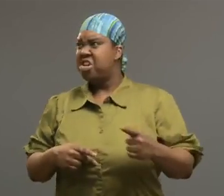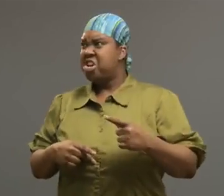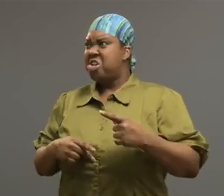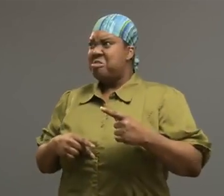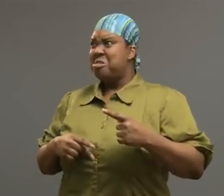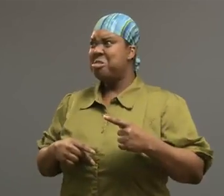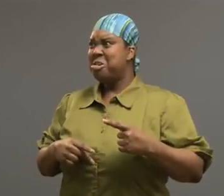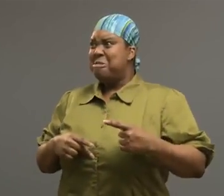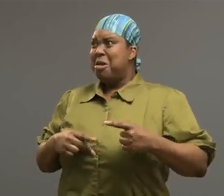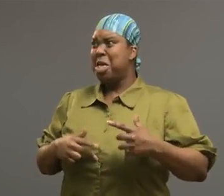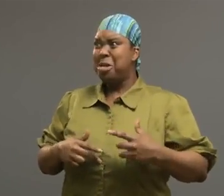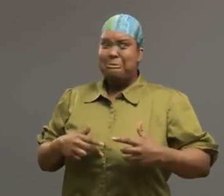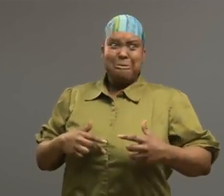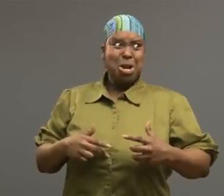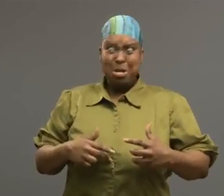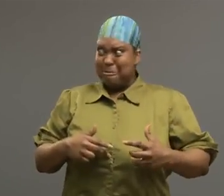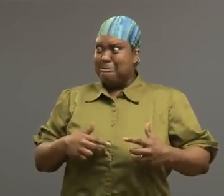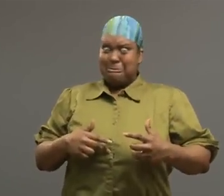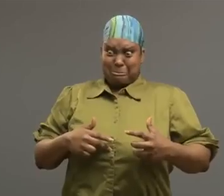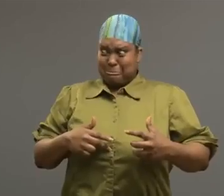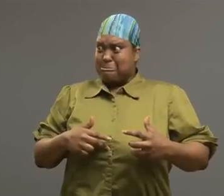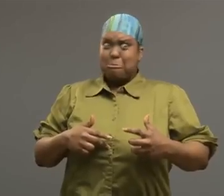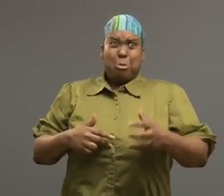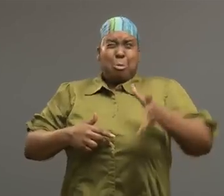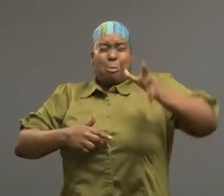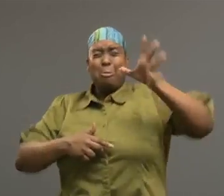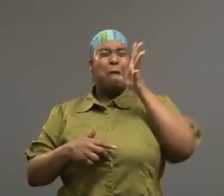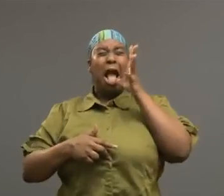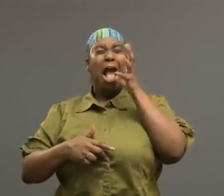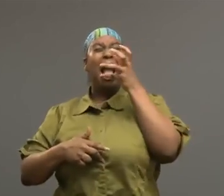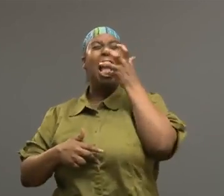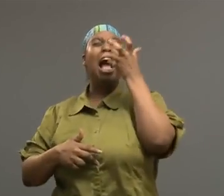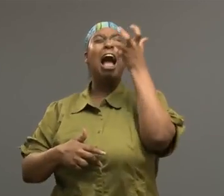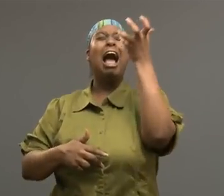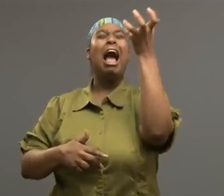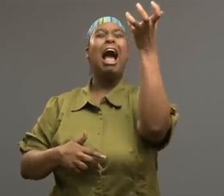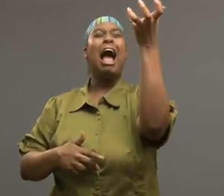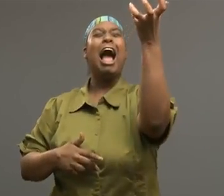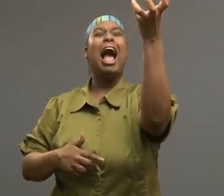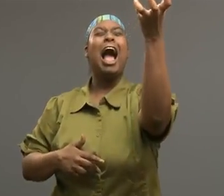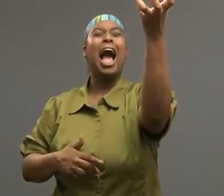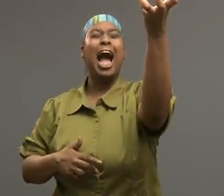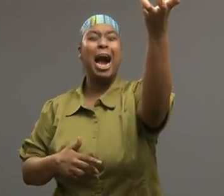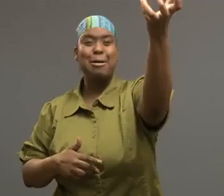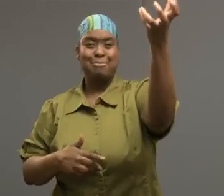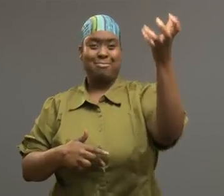She got more and more upset, then yelled, "MOMMMMM!!"